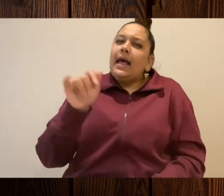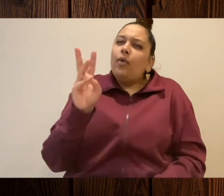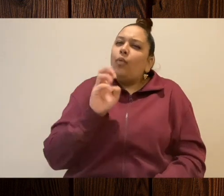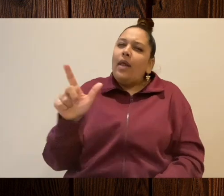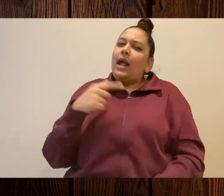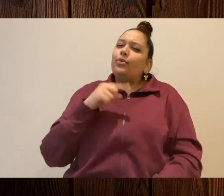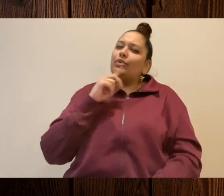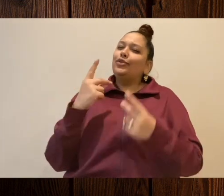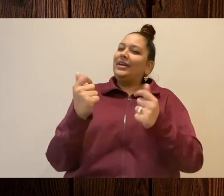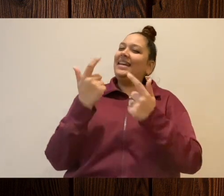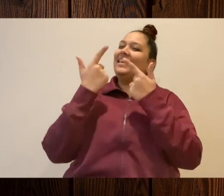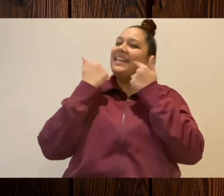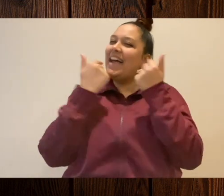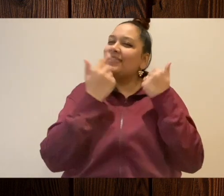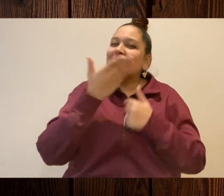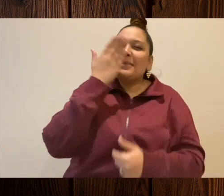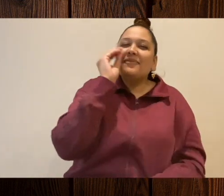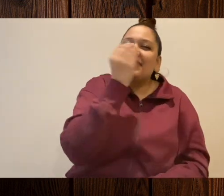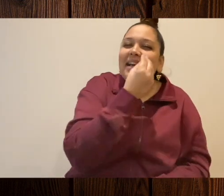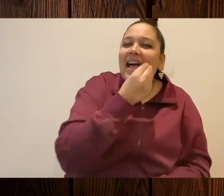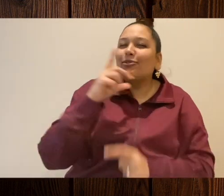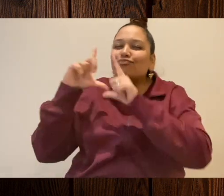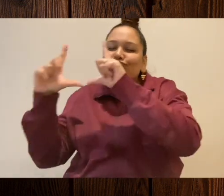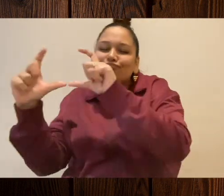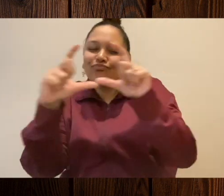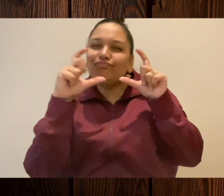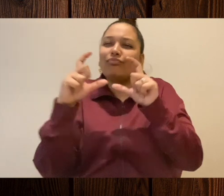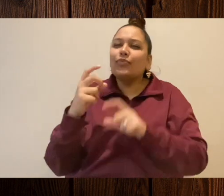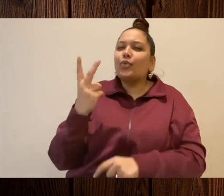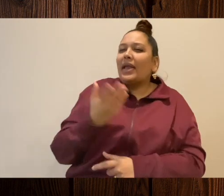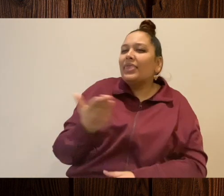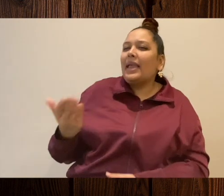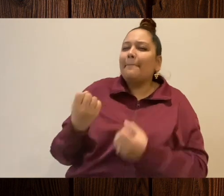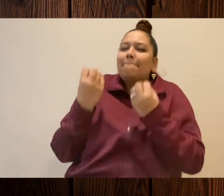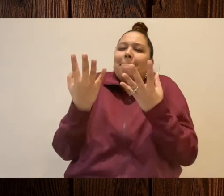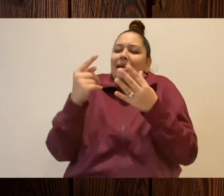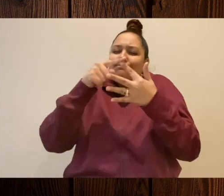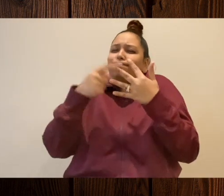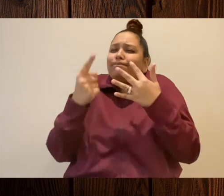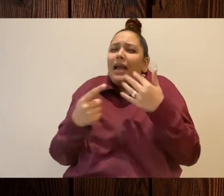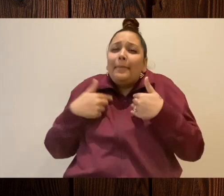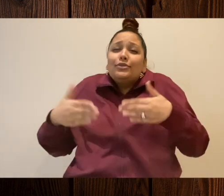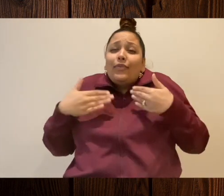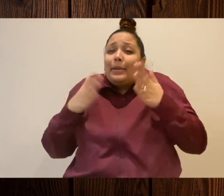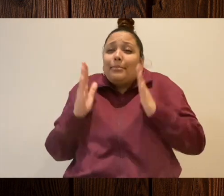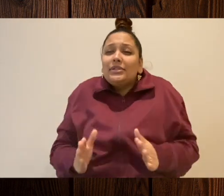feet and being comfortable and confident about claiming folk as a part of what I do, and not feeling like I need to apologise